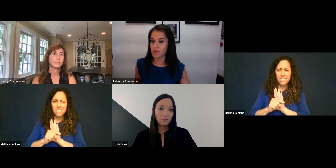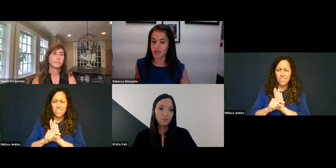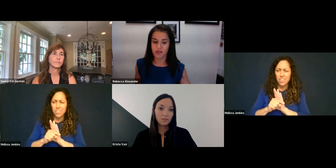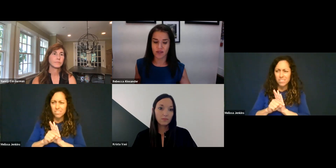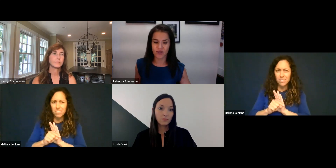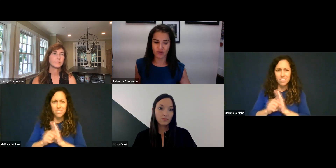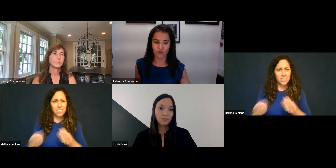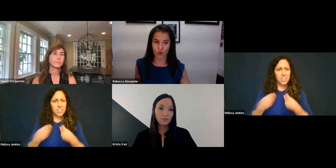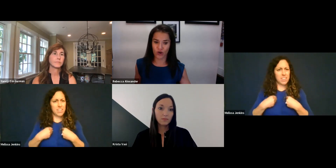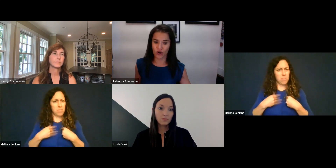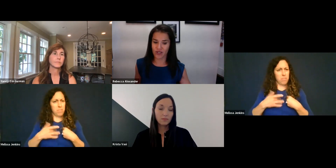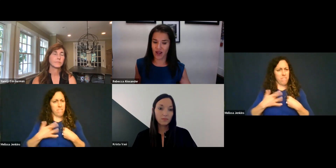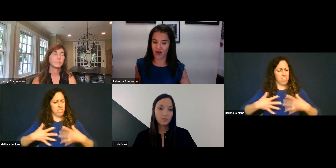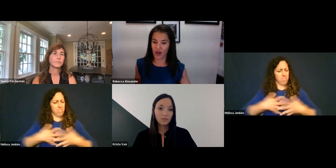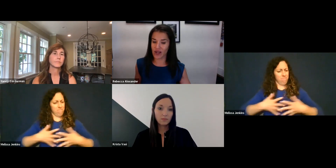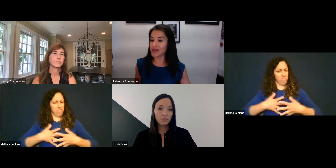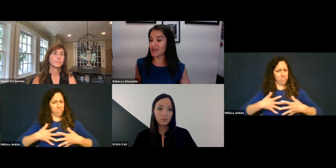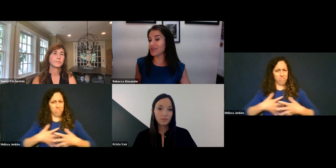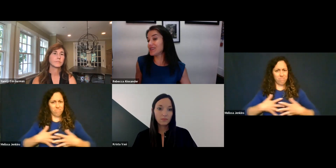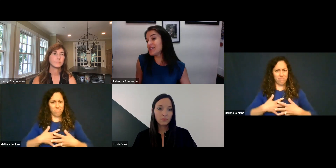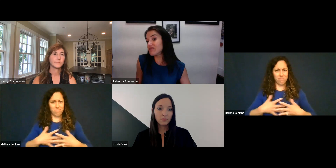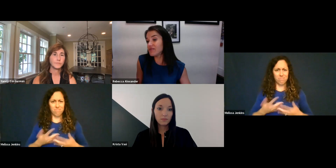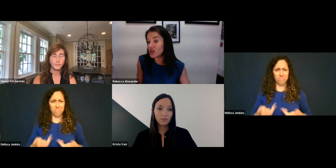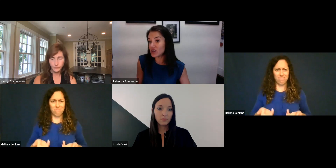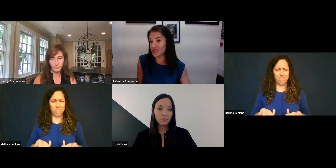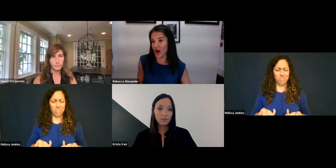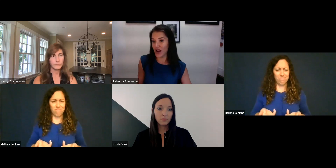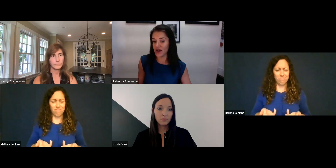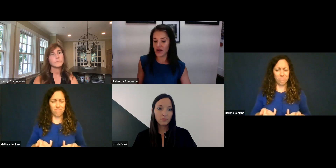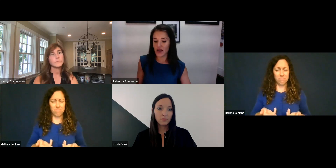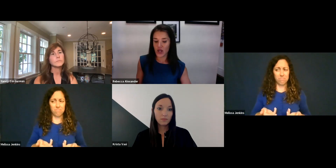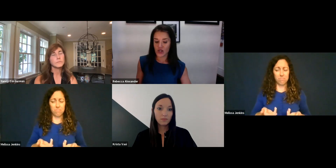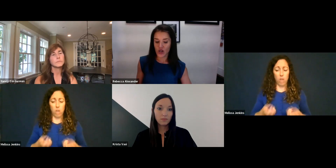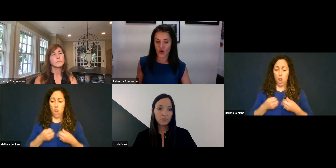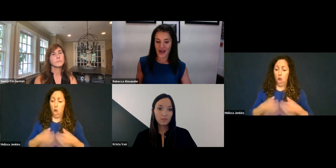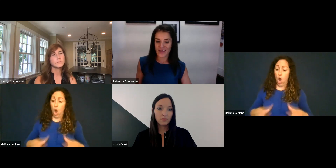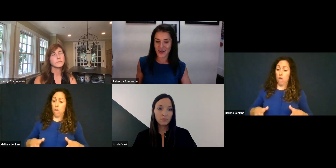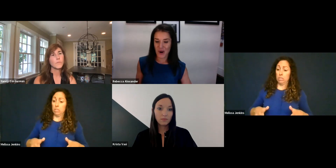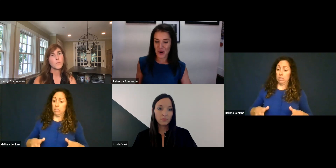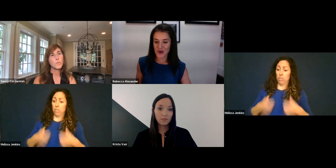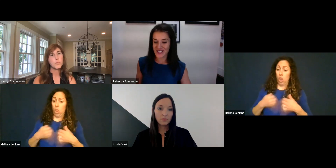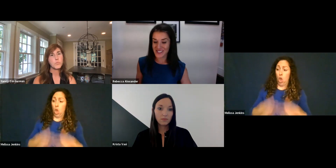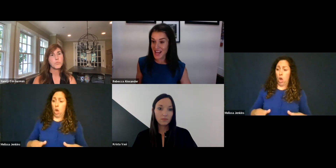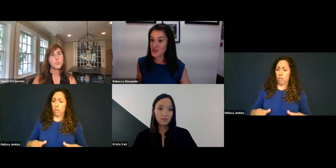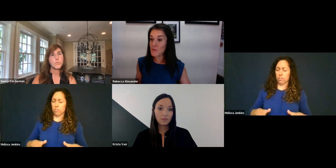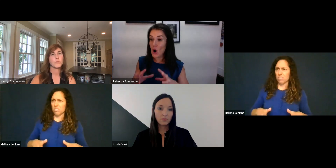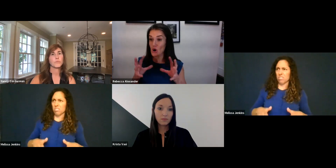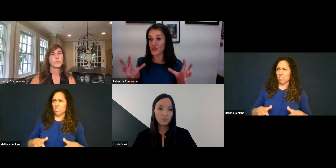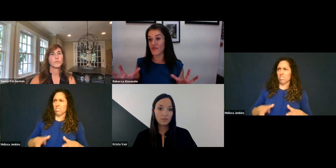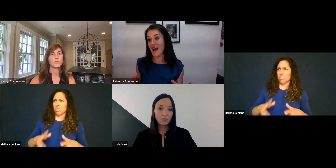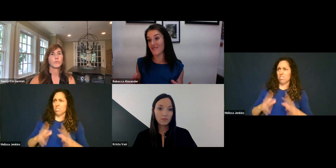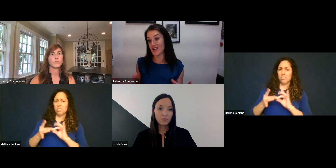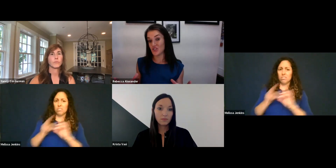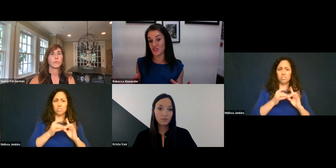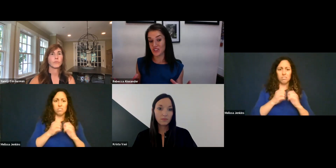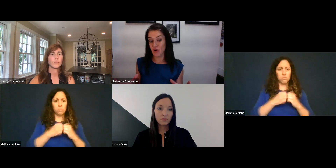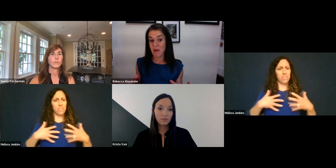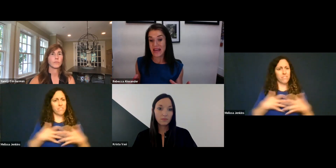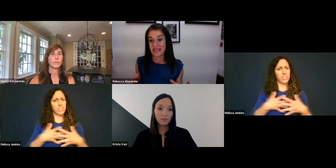Because these are words that elicit fear. Right? So I think part of it is, that's a part of having Usher syndrome.